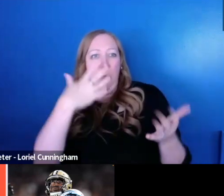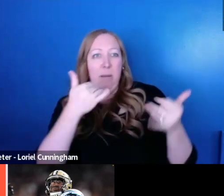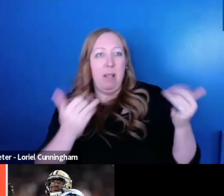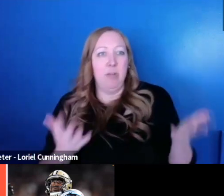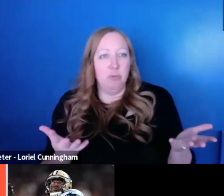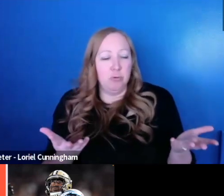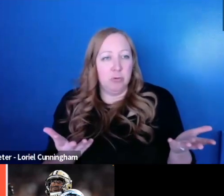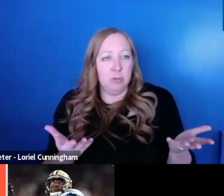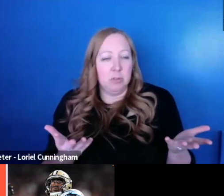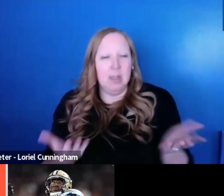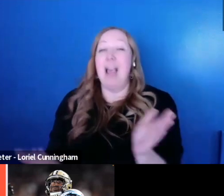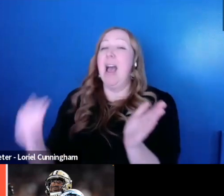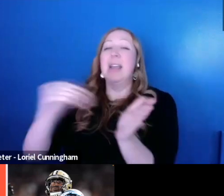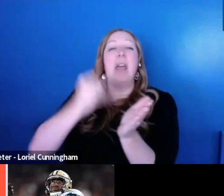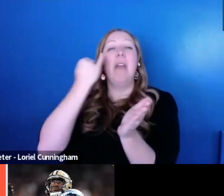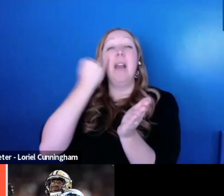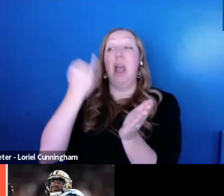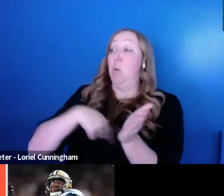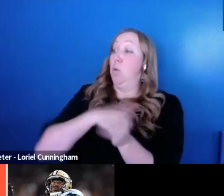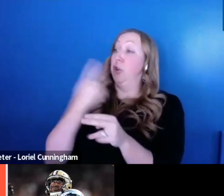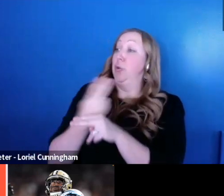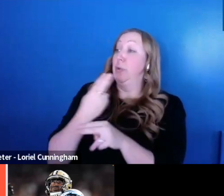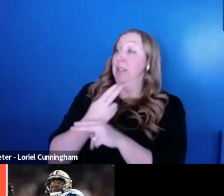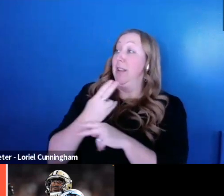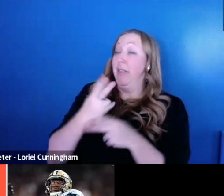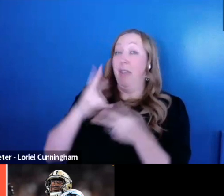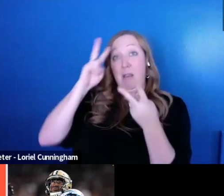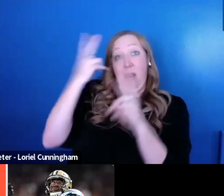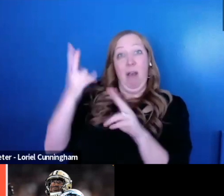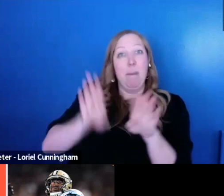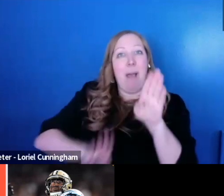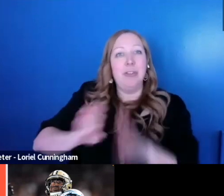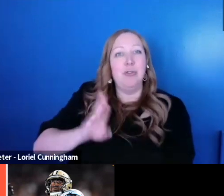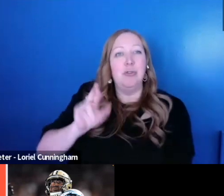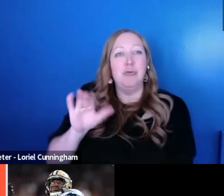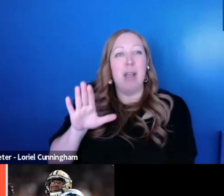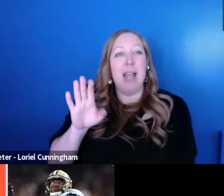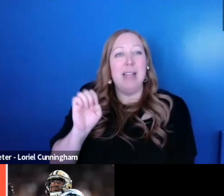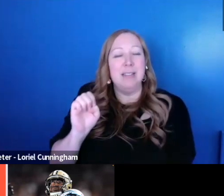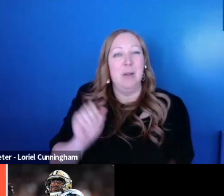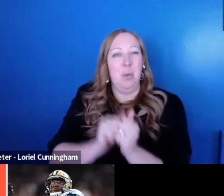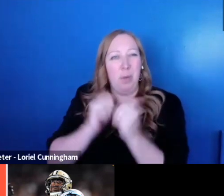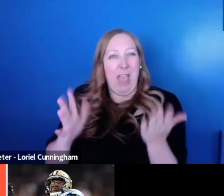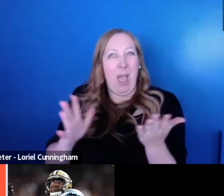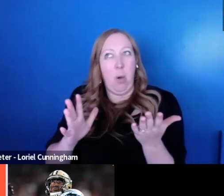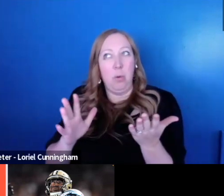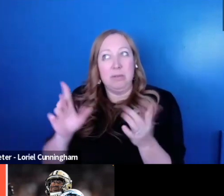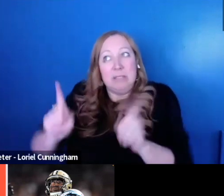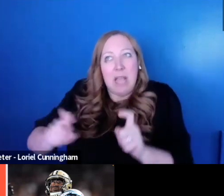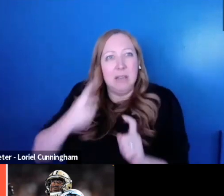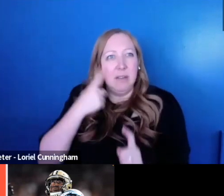simply using race in this kind of biological sense without ever testing for cognitive ability. So we're not testing